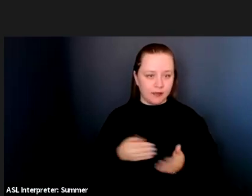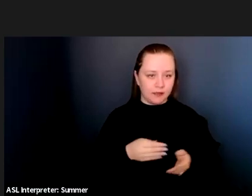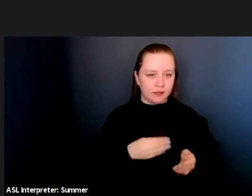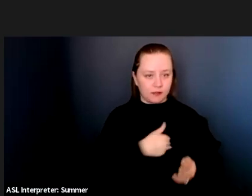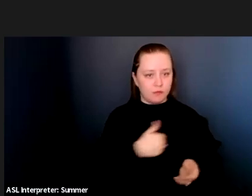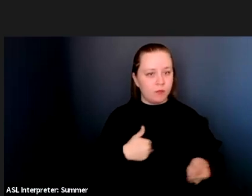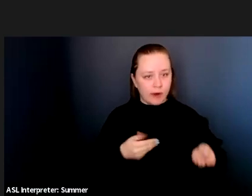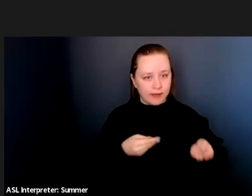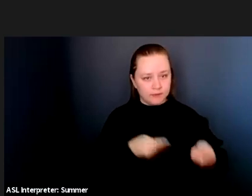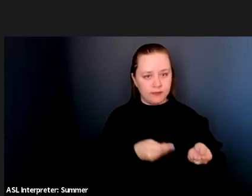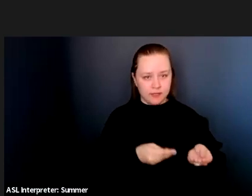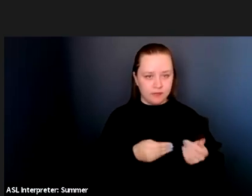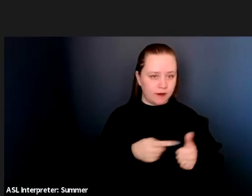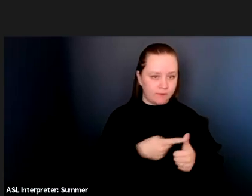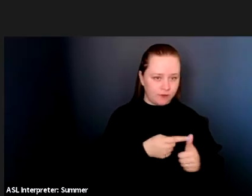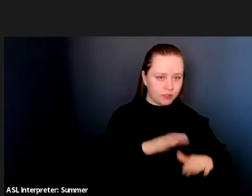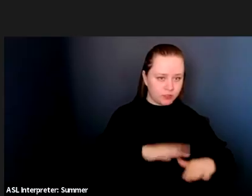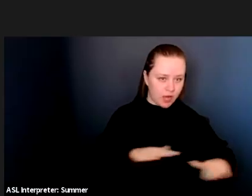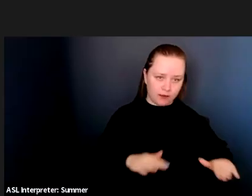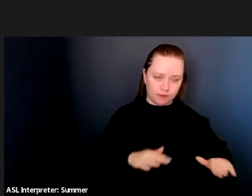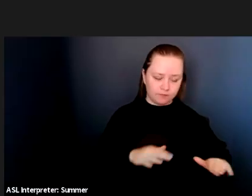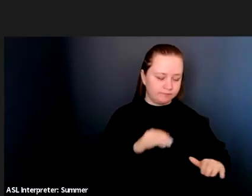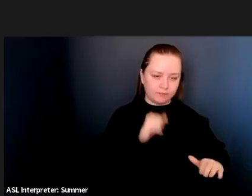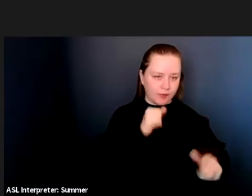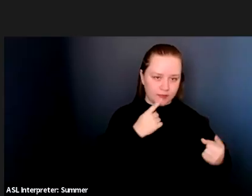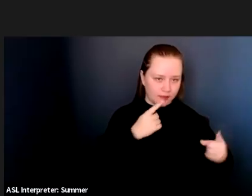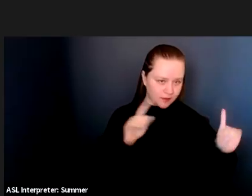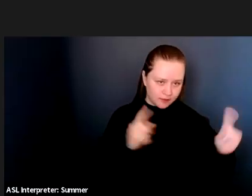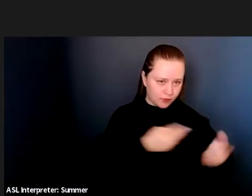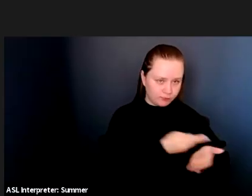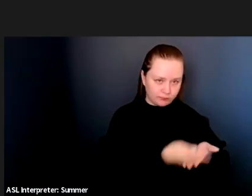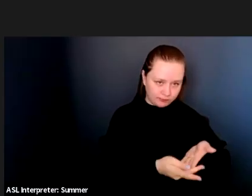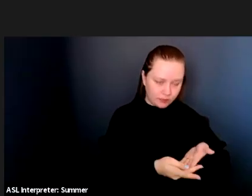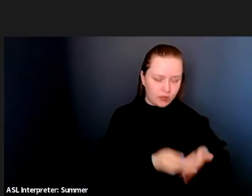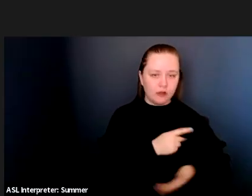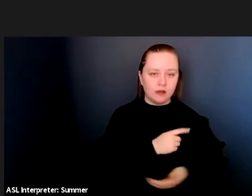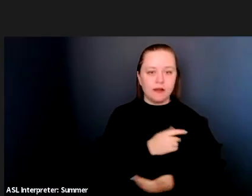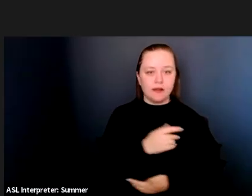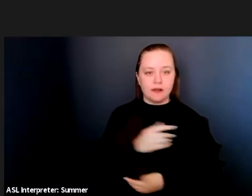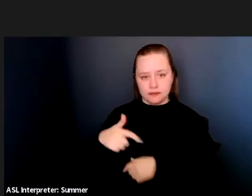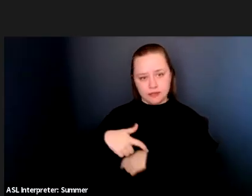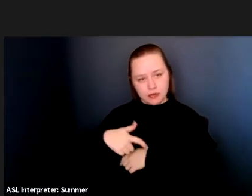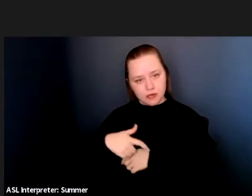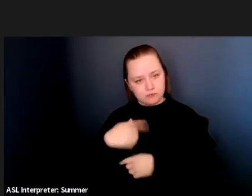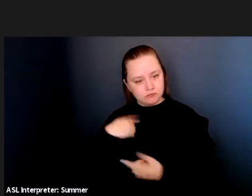and that was very unsuccessful. And this time, I figured I would try again.